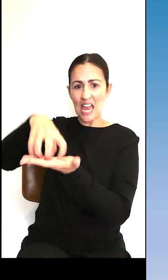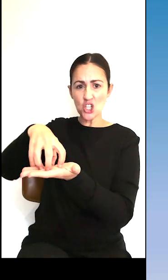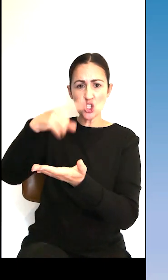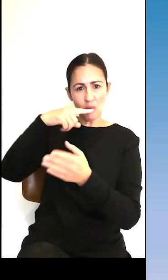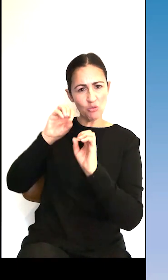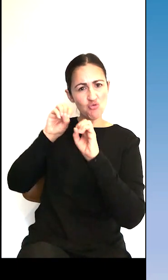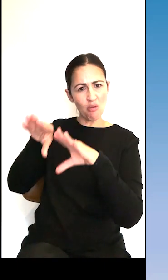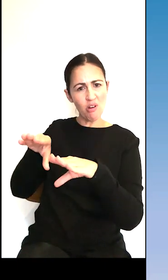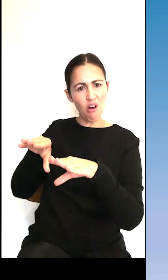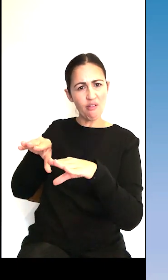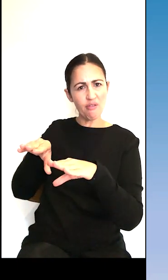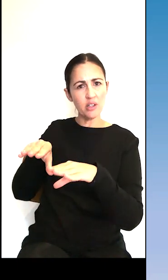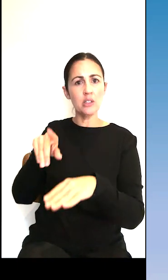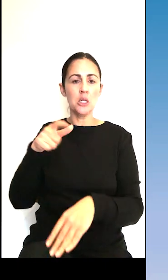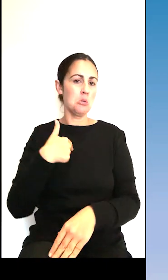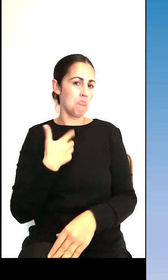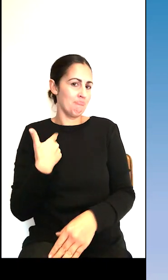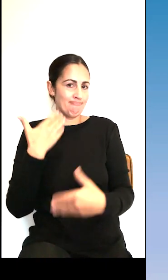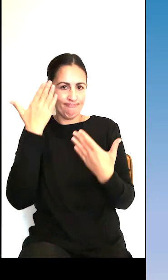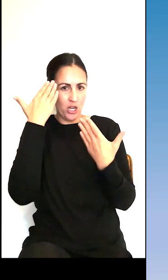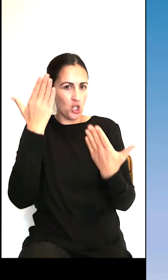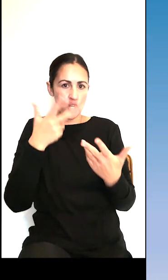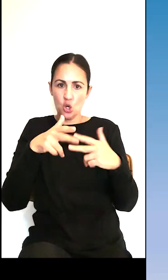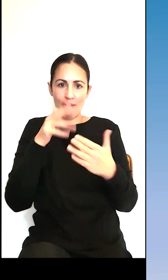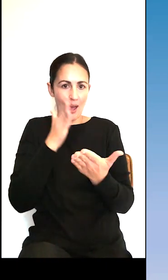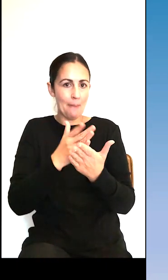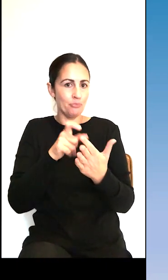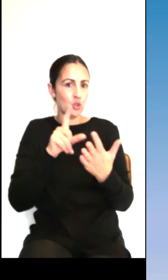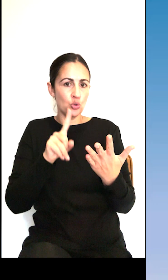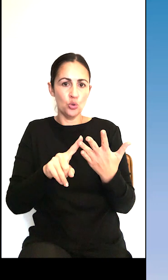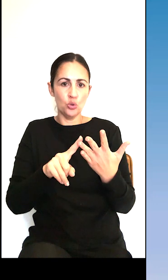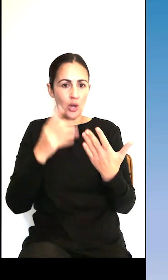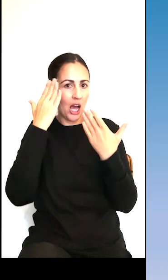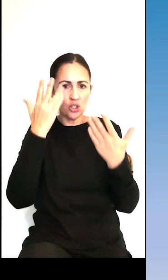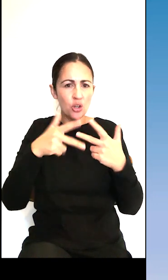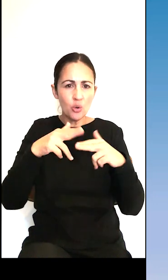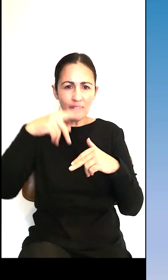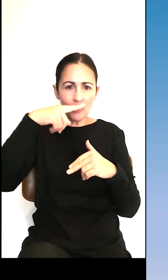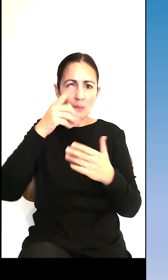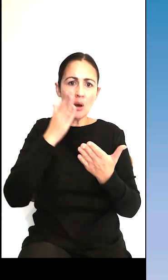It's not something that I have had experience with. I've not heard of any instances where that's occurred. However,